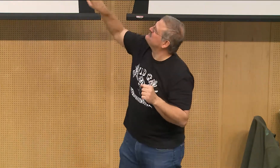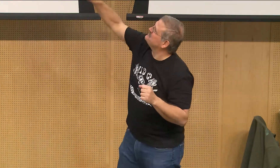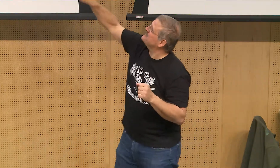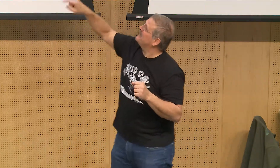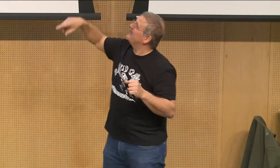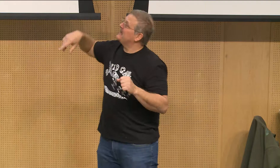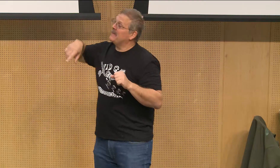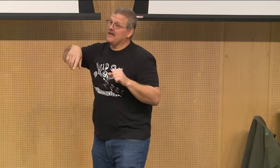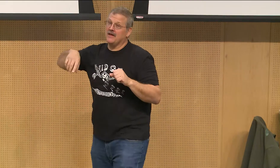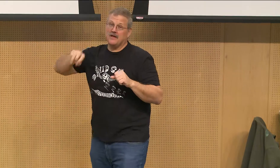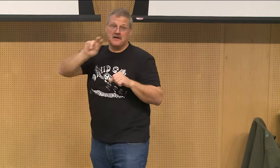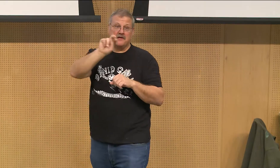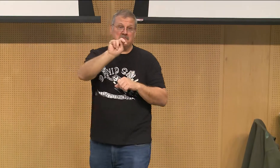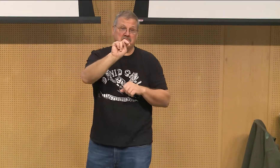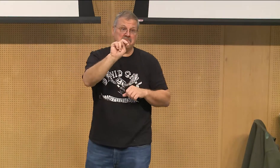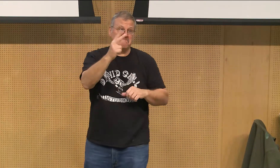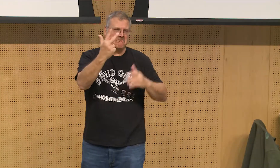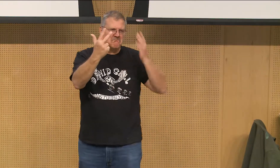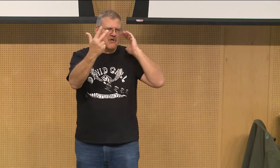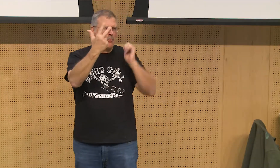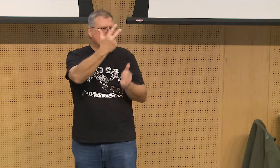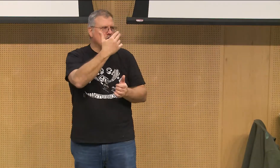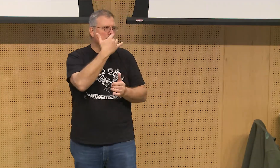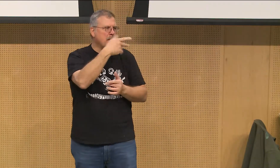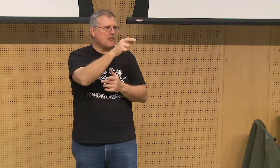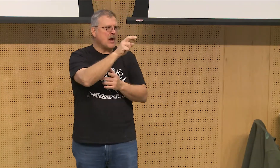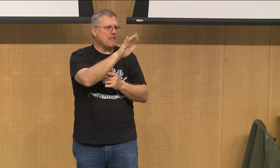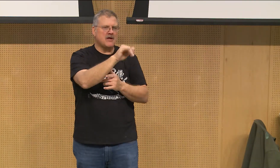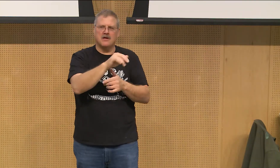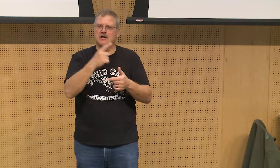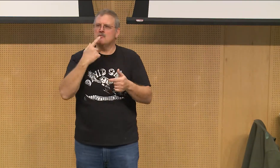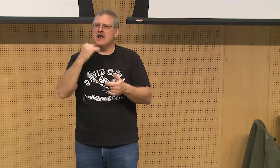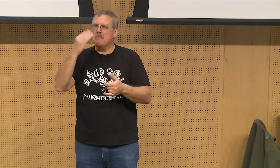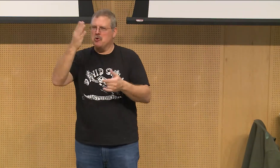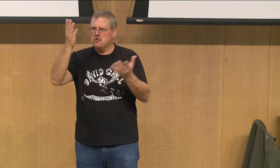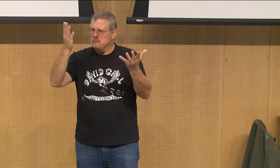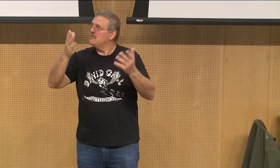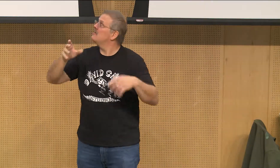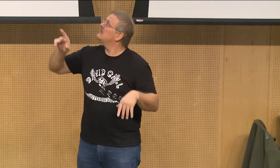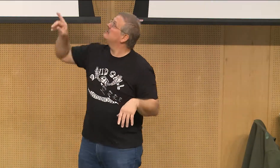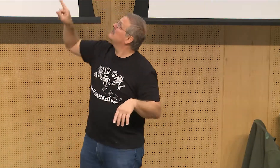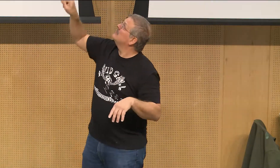and the 3 primary colors that Nancy uses is in her works,